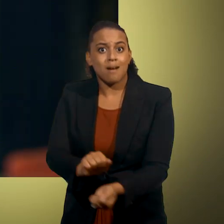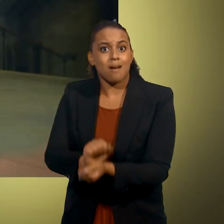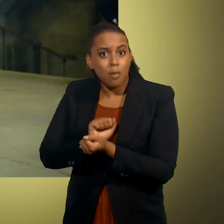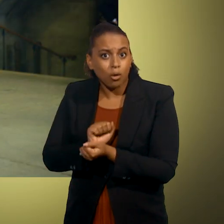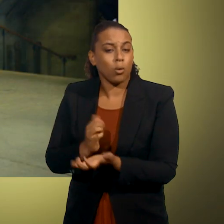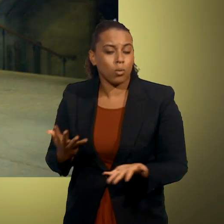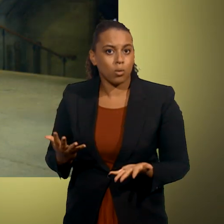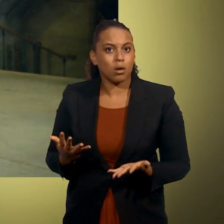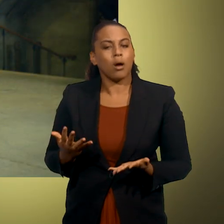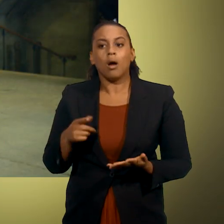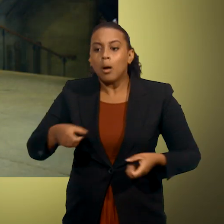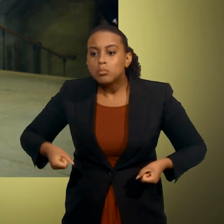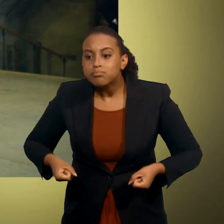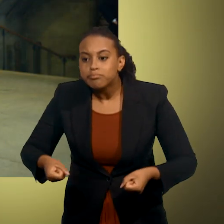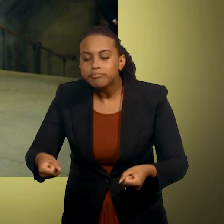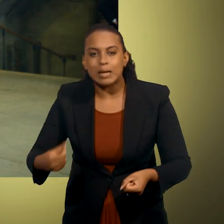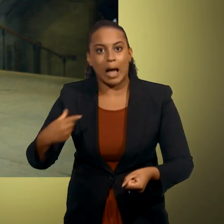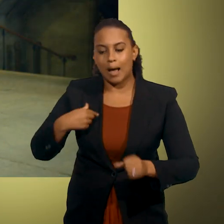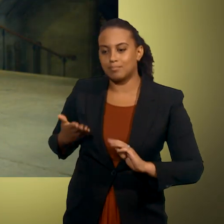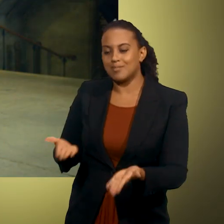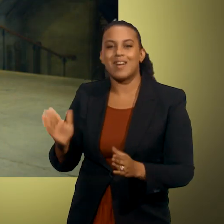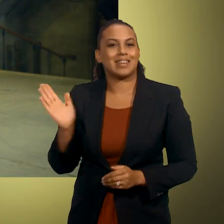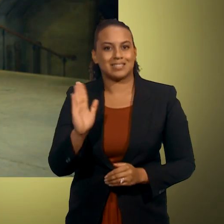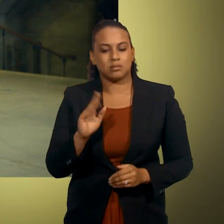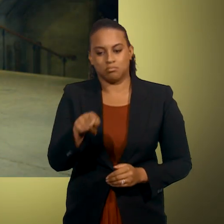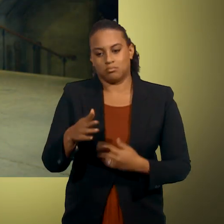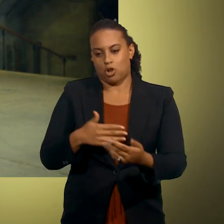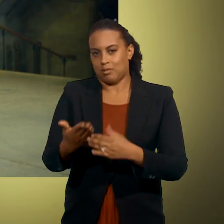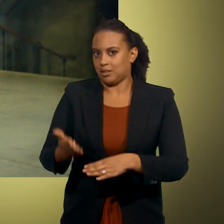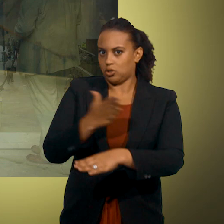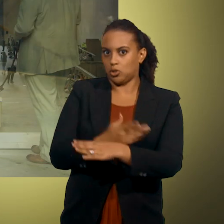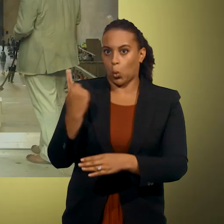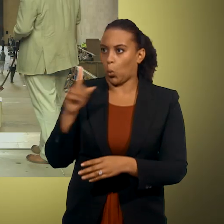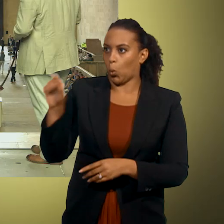Please bring a companion to assist though, as we can't provide someone to push you.